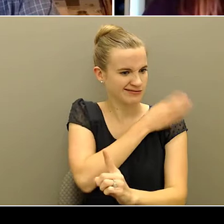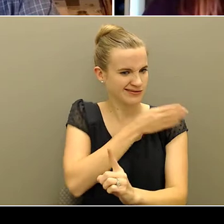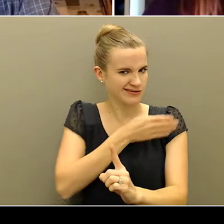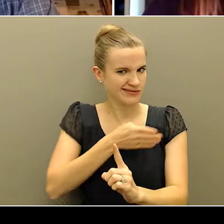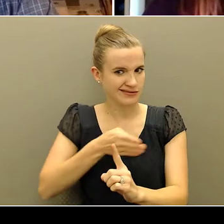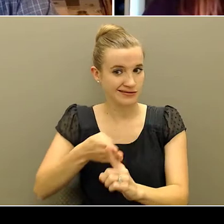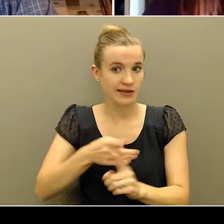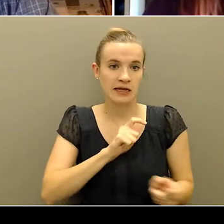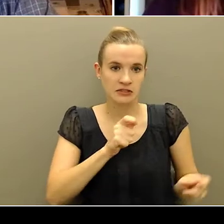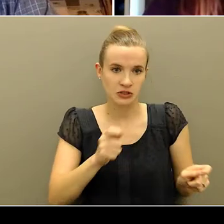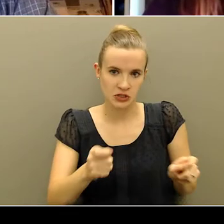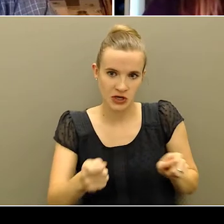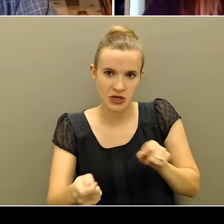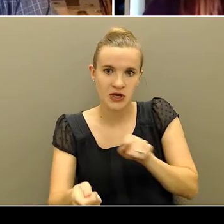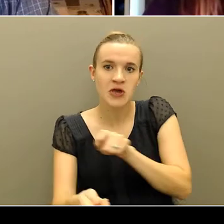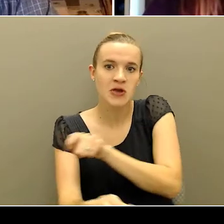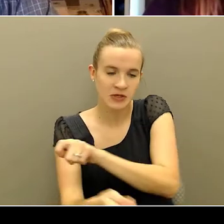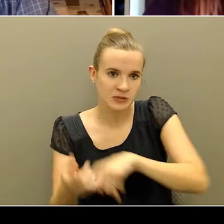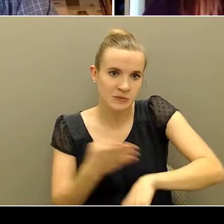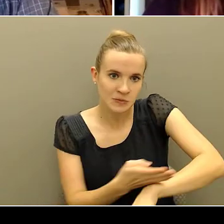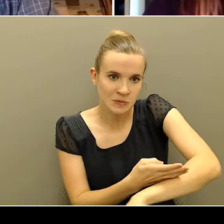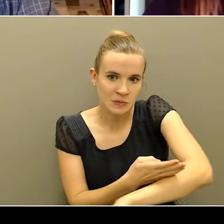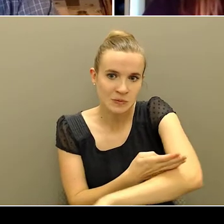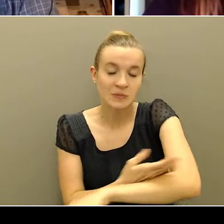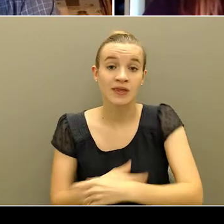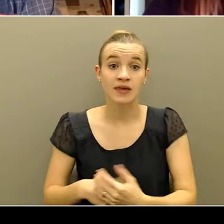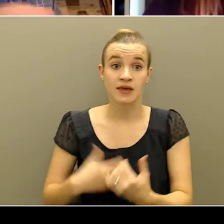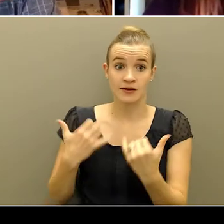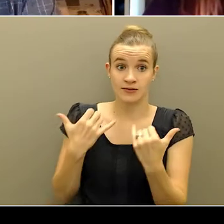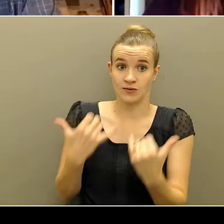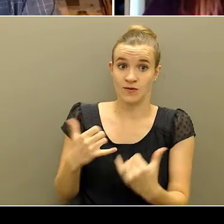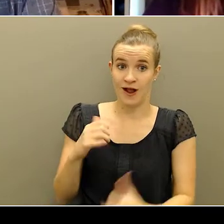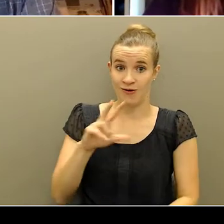celebrating the 30th anniversary of the ADA. And I know that impacts a lot of